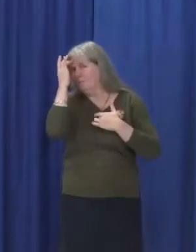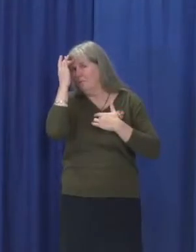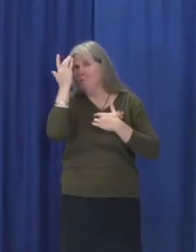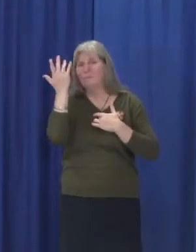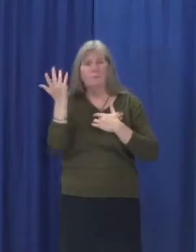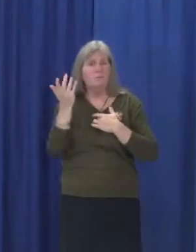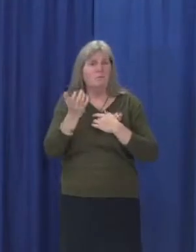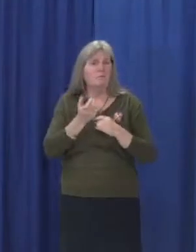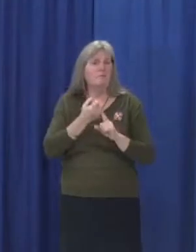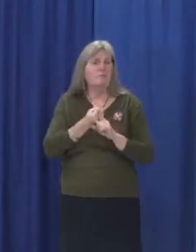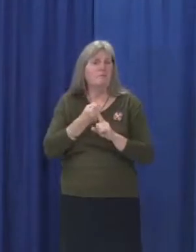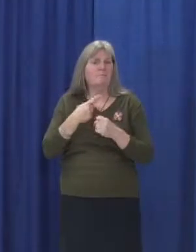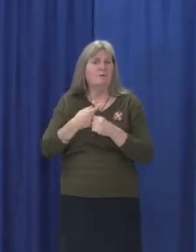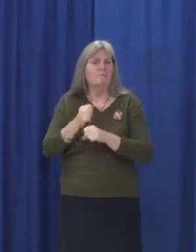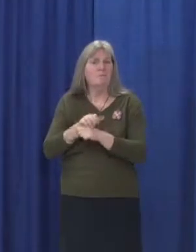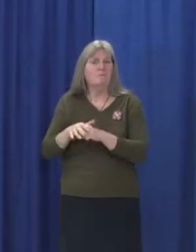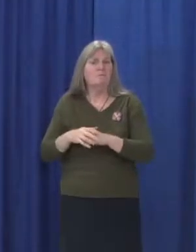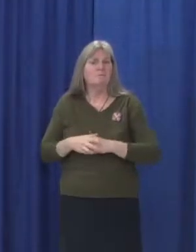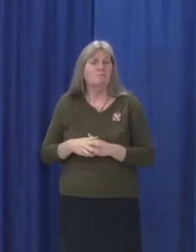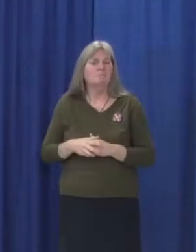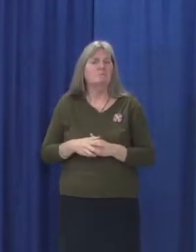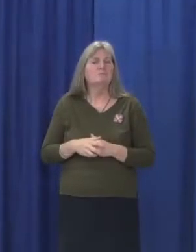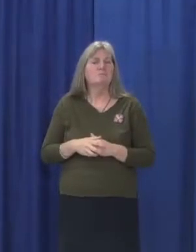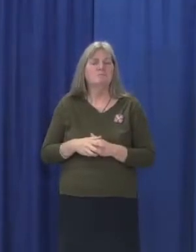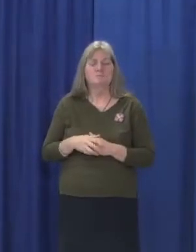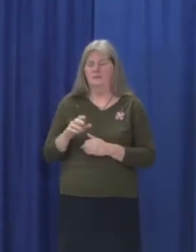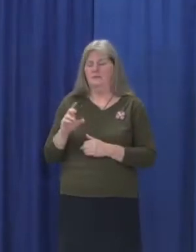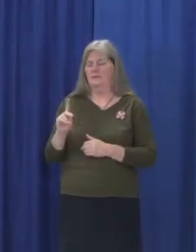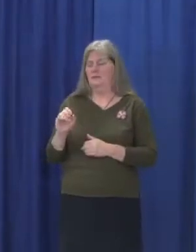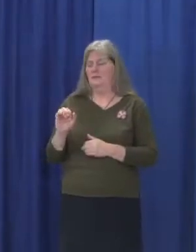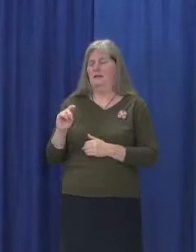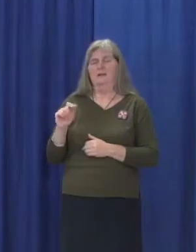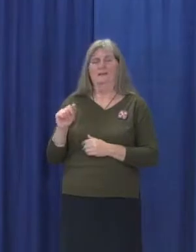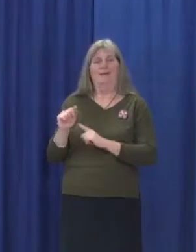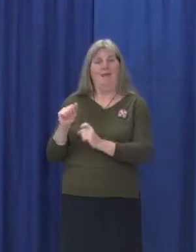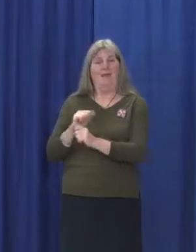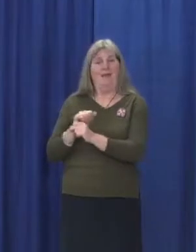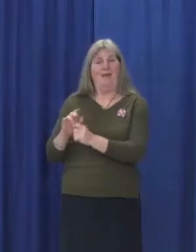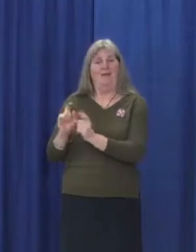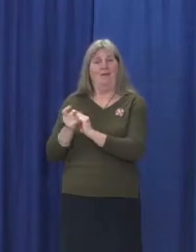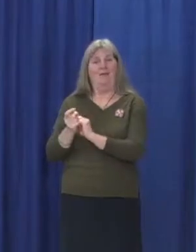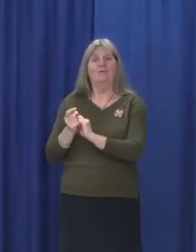people vulnerable to disease like COVID-19. Delta is the dominant variant of